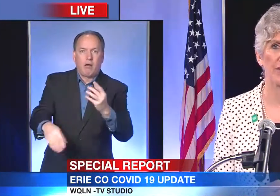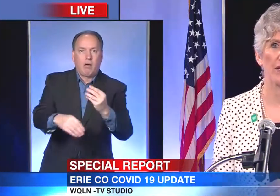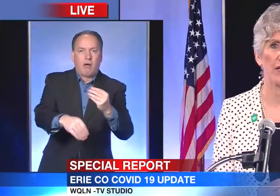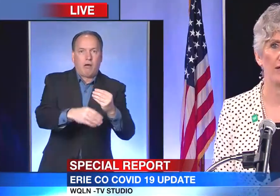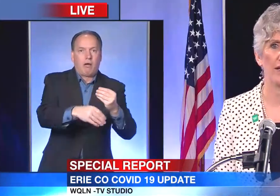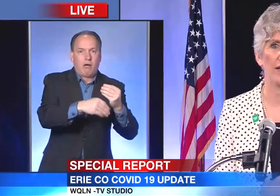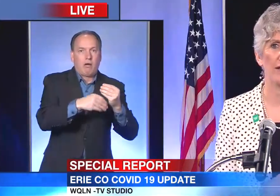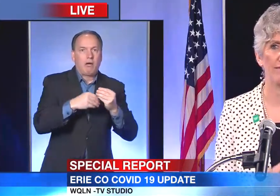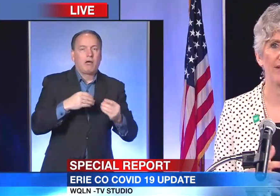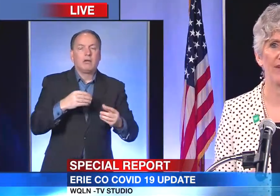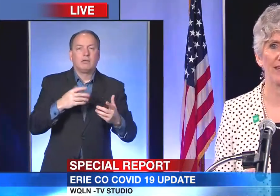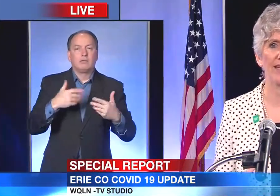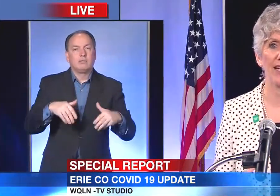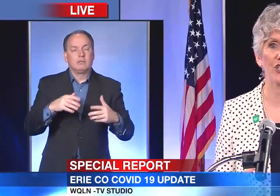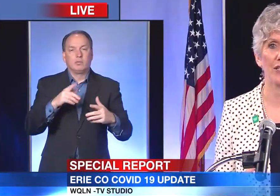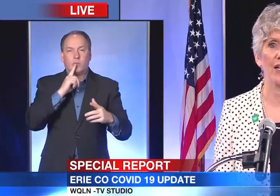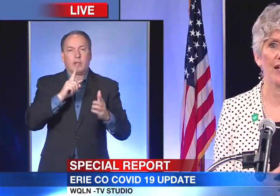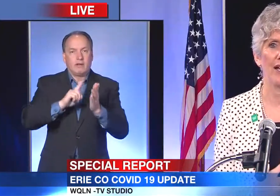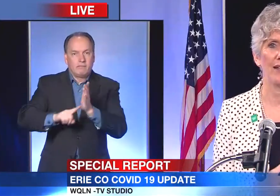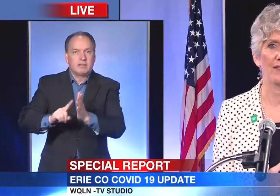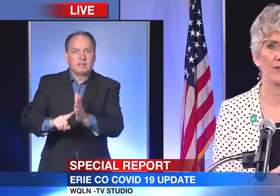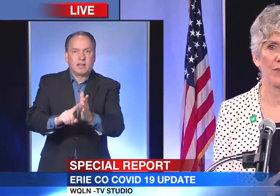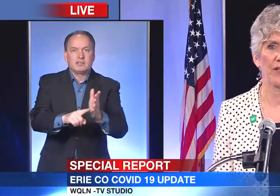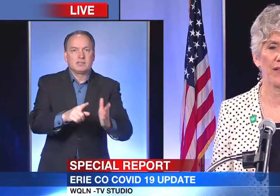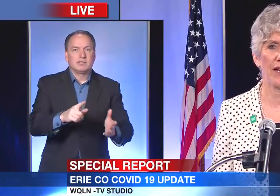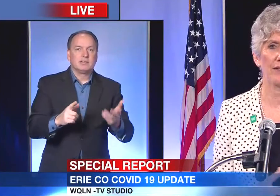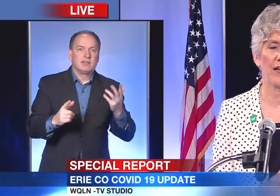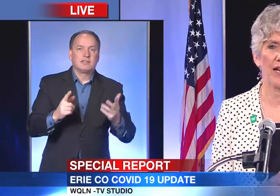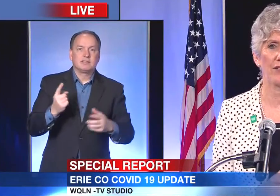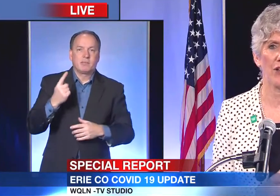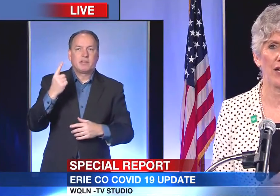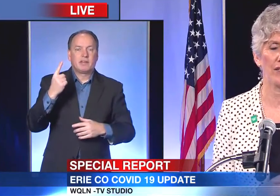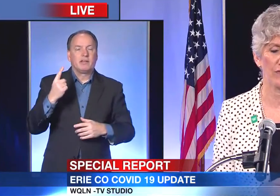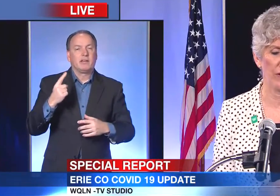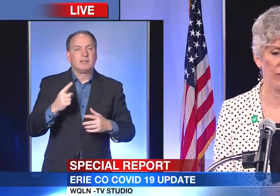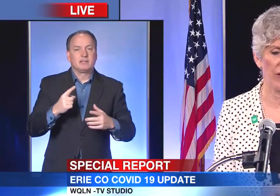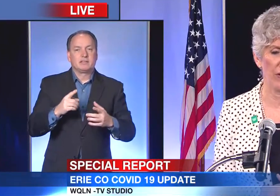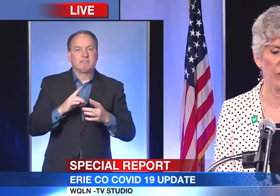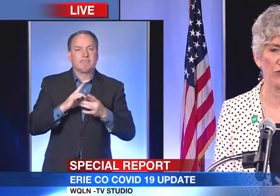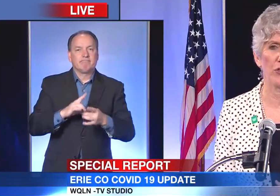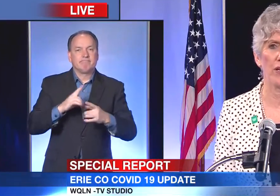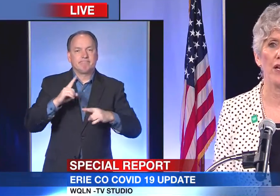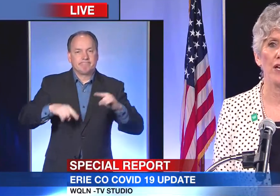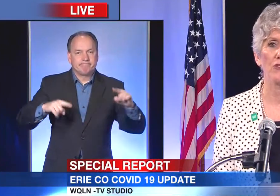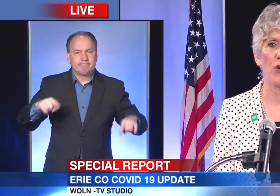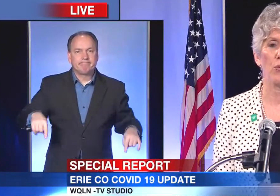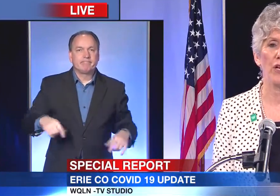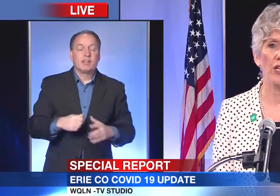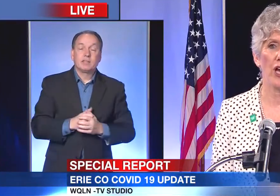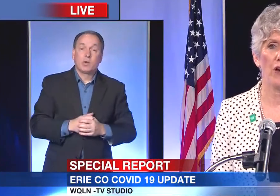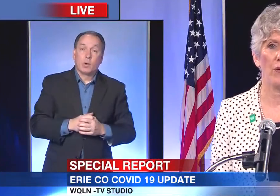SOMETHING ELSE. SO IT REALLY IS AN INVESTIGATION. AND IT'S SOMETHING THAT HAS A